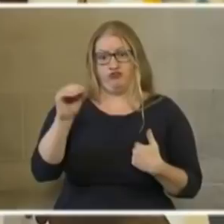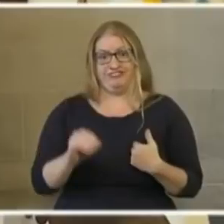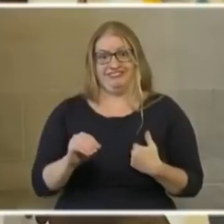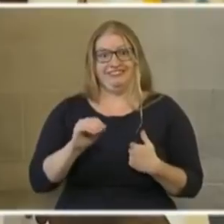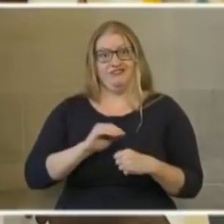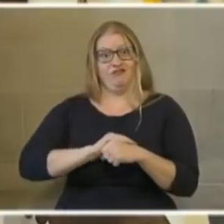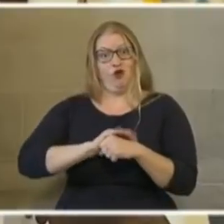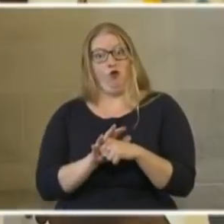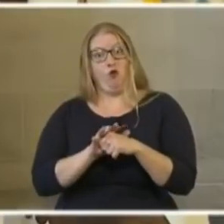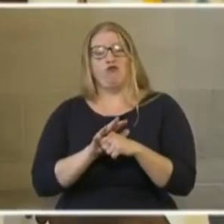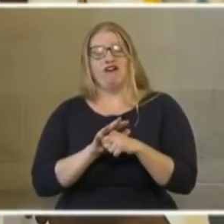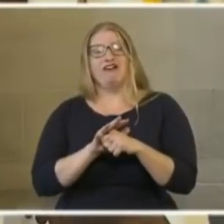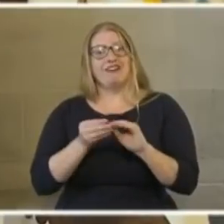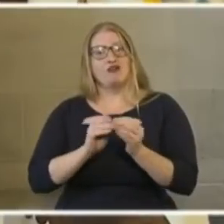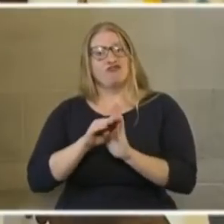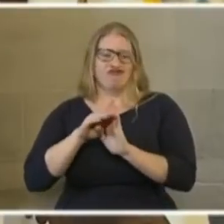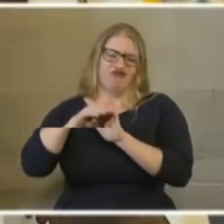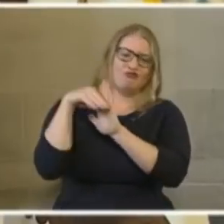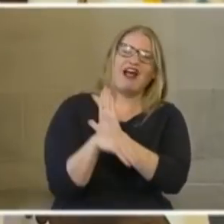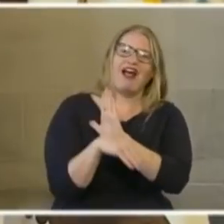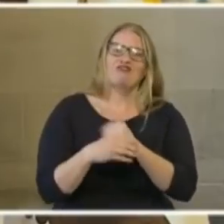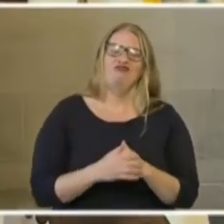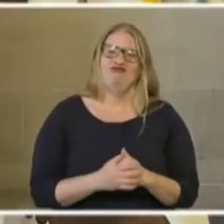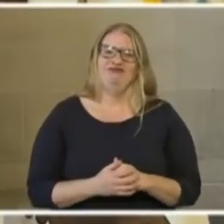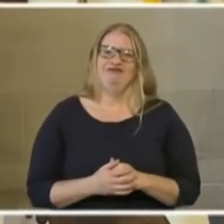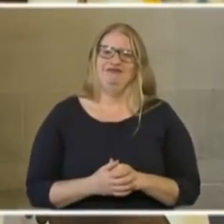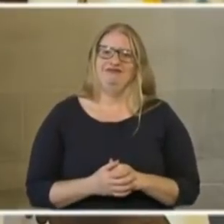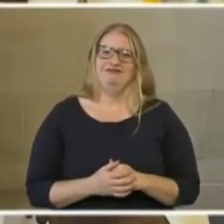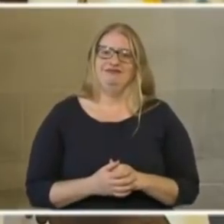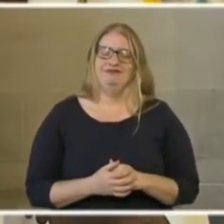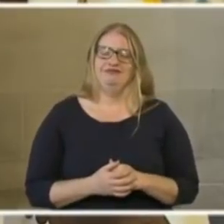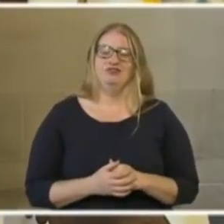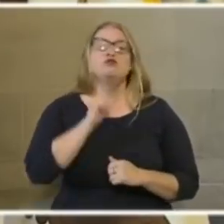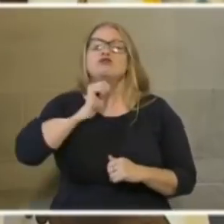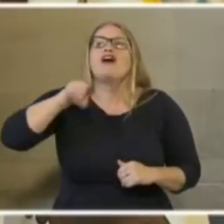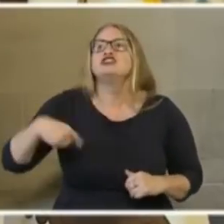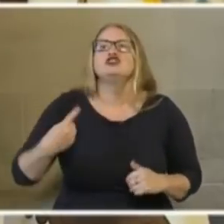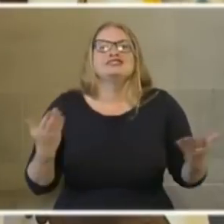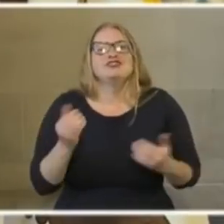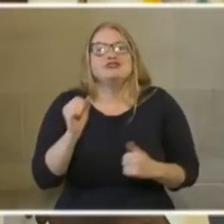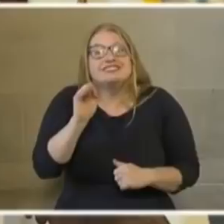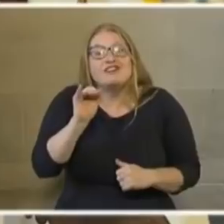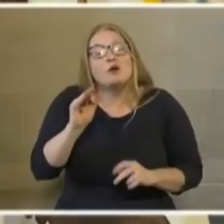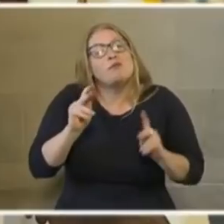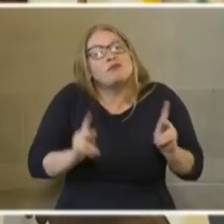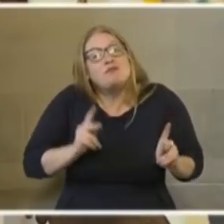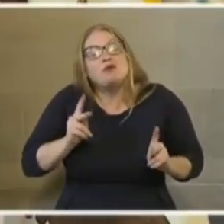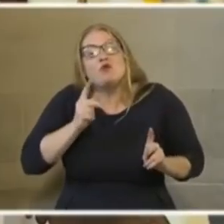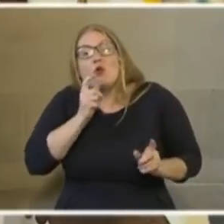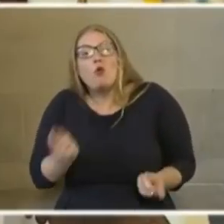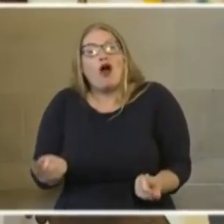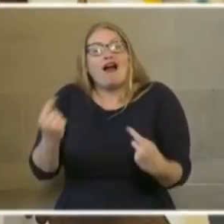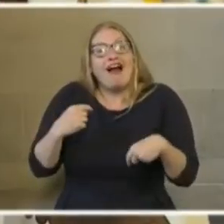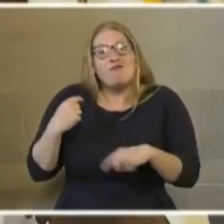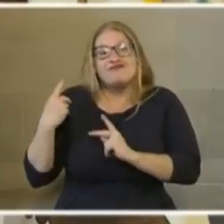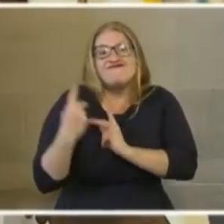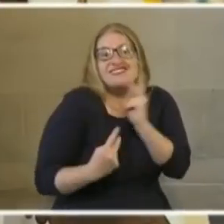FOR US TO LISTEN TO THE GUIDELINES AND TO DO OUR PART. WE NEED THESE NUMBERS TO GO DOWN.